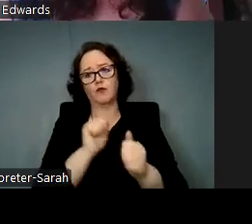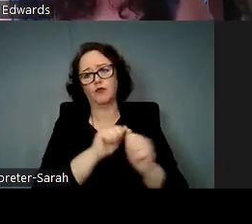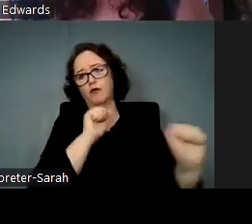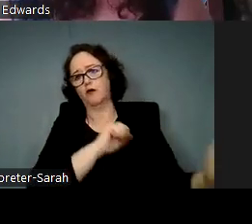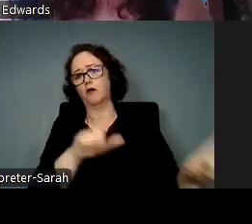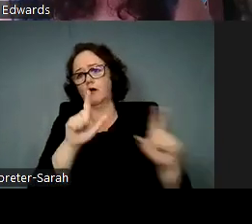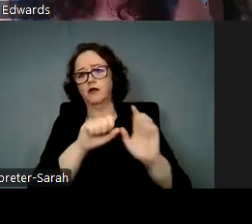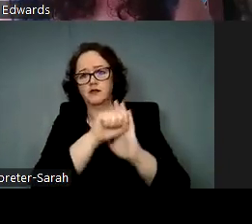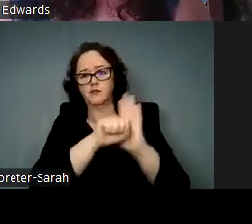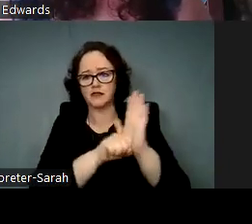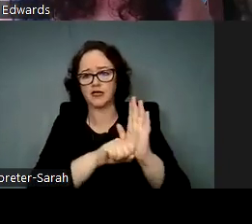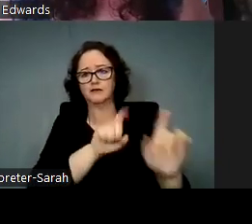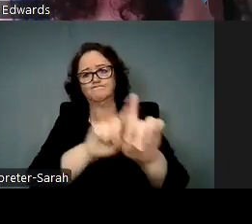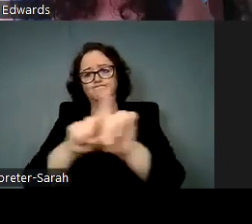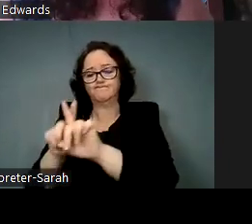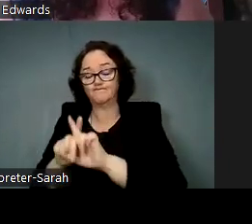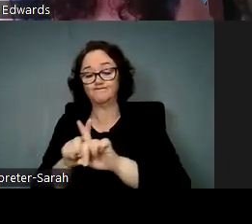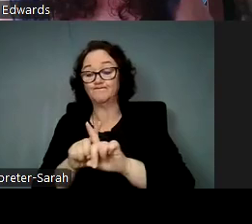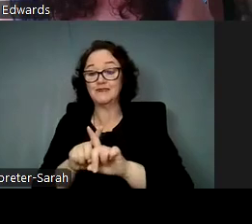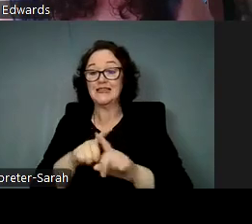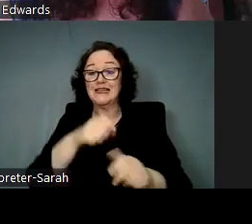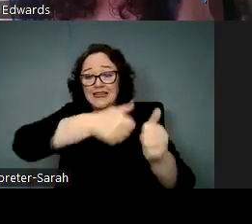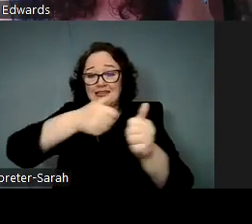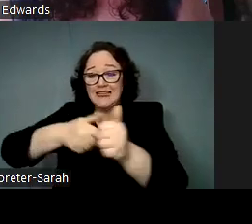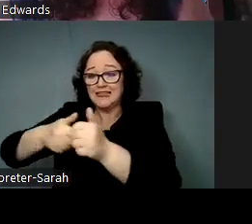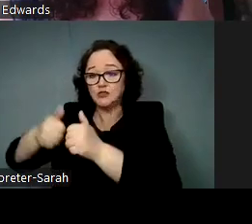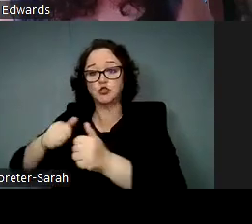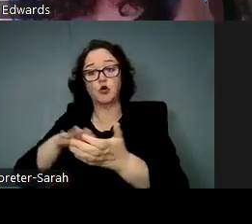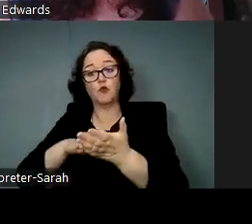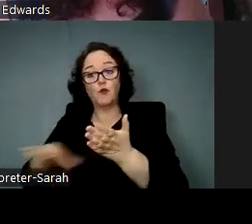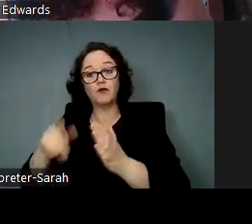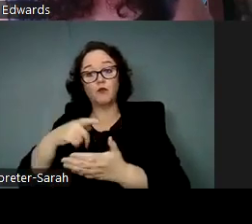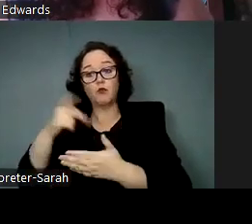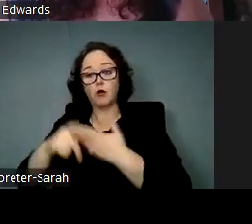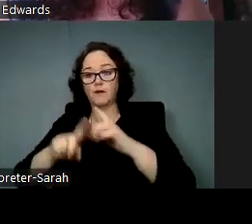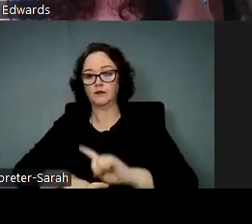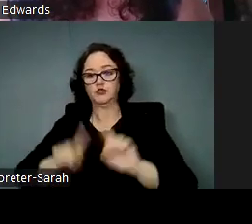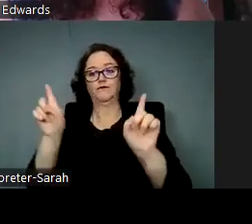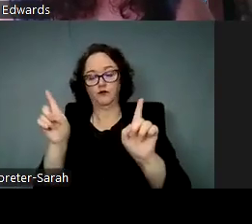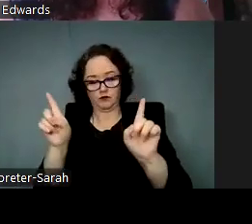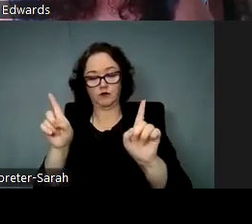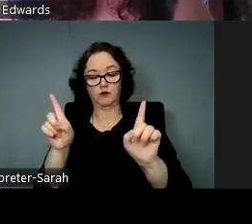state's waiver programs are different. And as somebody who works with a lot of different states, I can tell you the